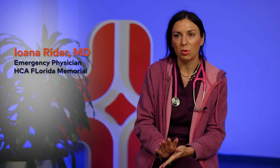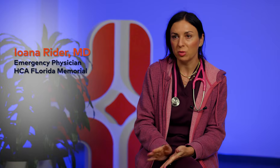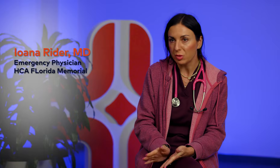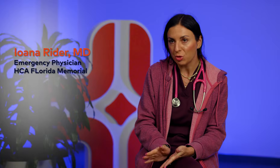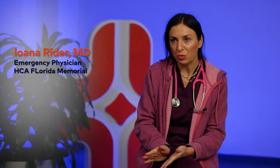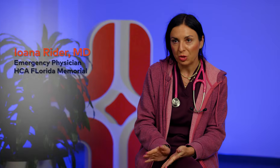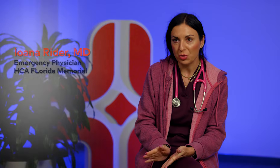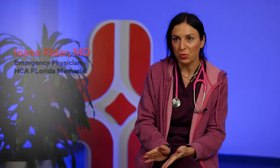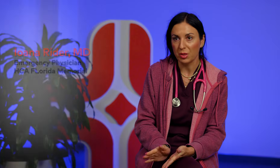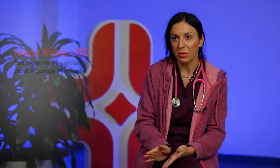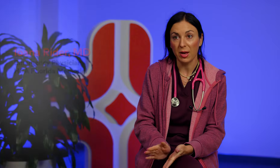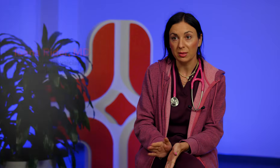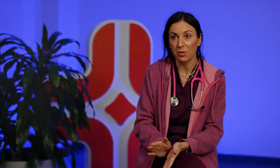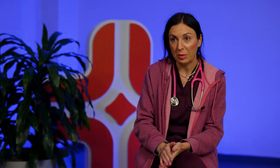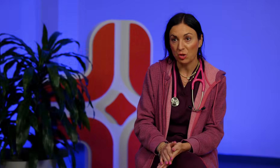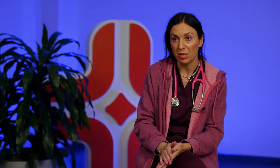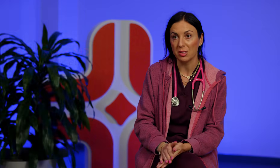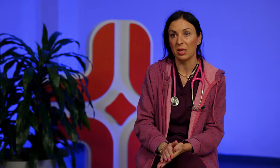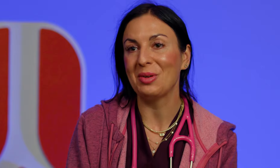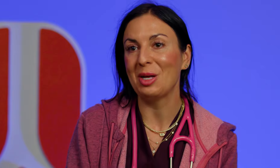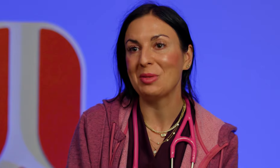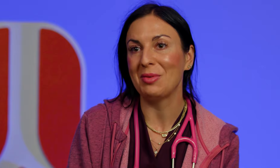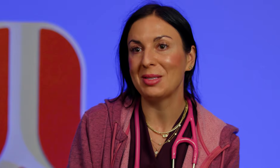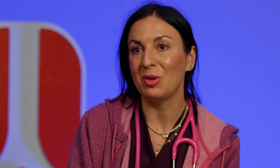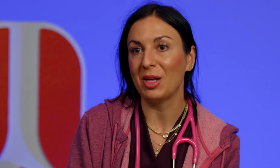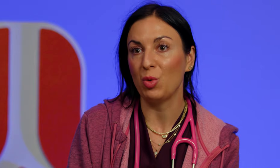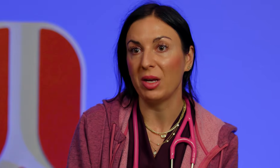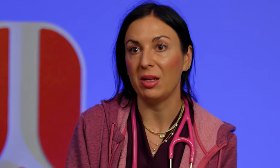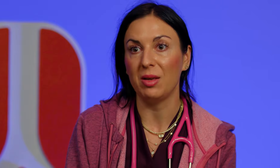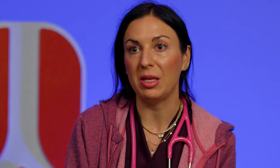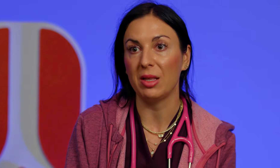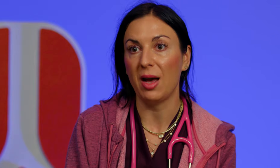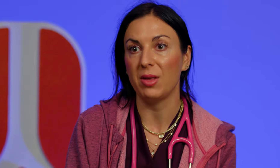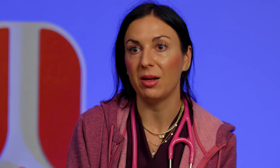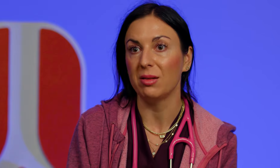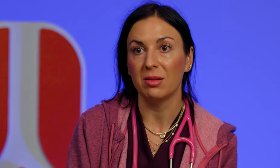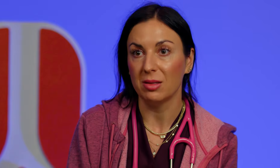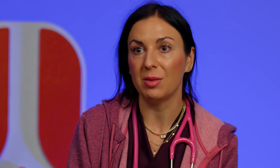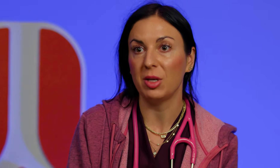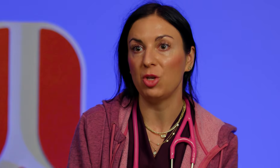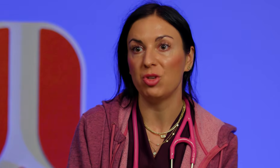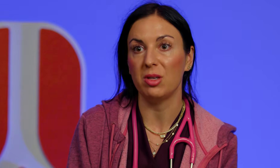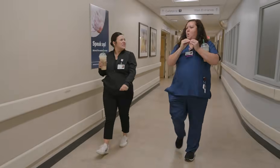in multiple situations where we've had deaf patients. It really helps having someone there who can immediately have that communication.